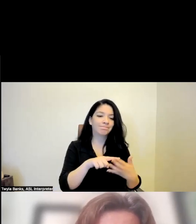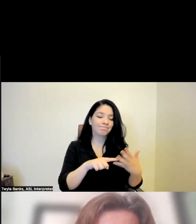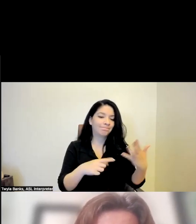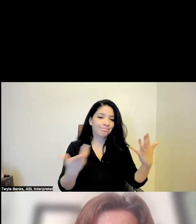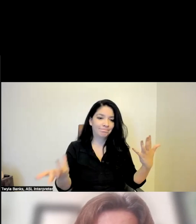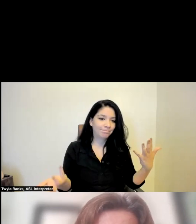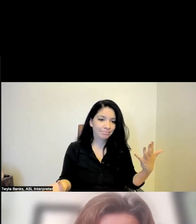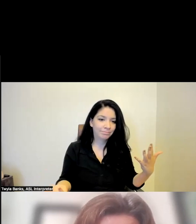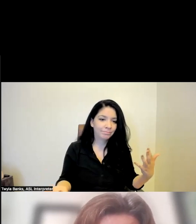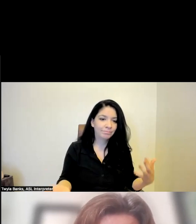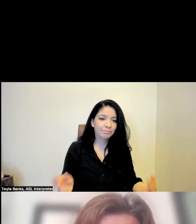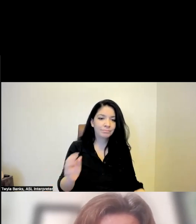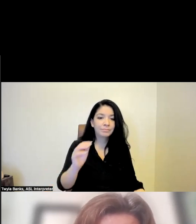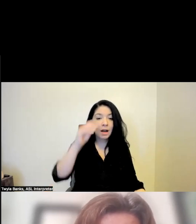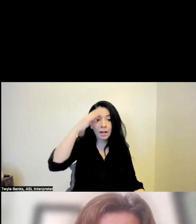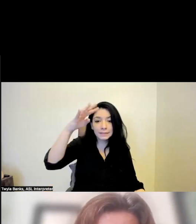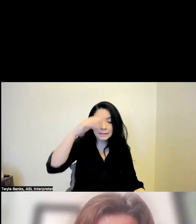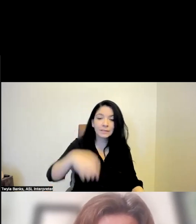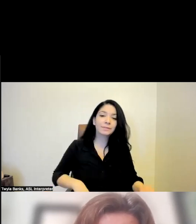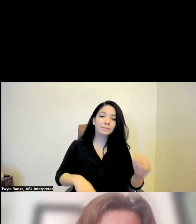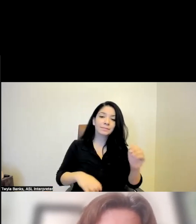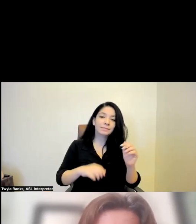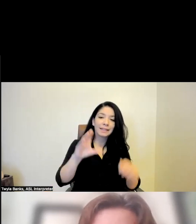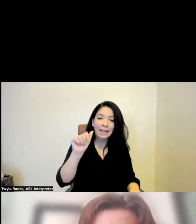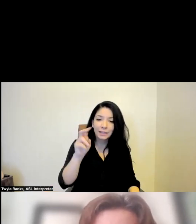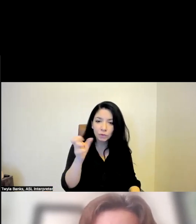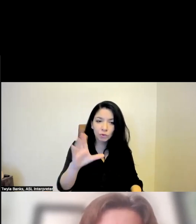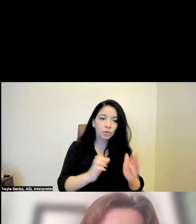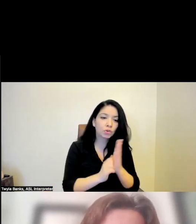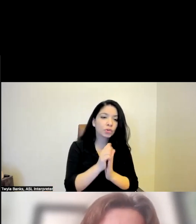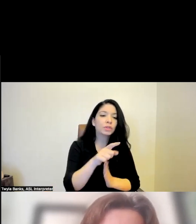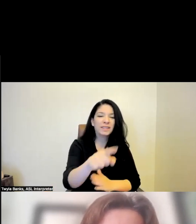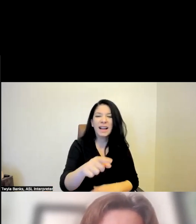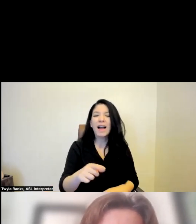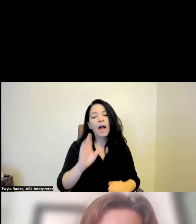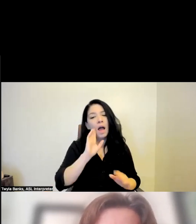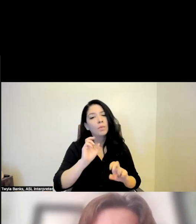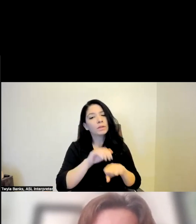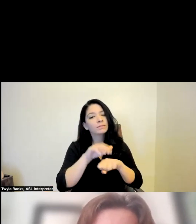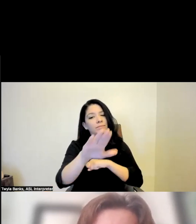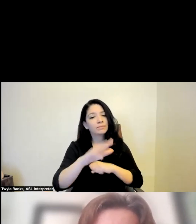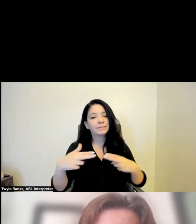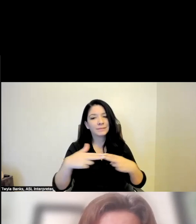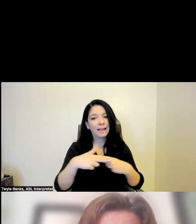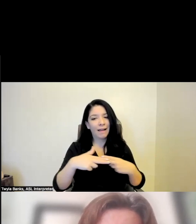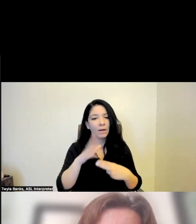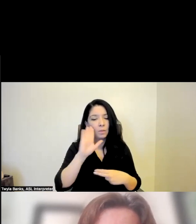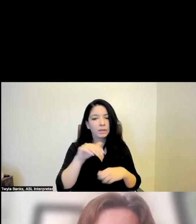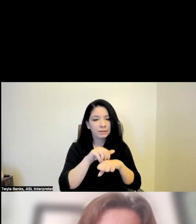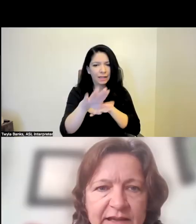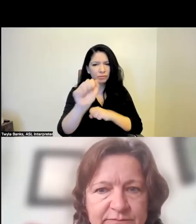autism, cancer, and so on. And you will have the slide deck that you can read. Next slide.